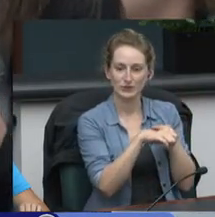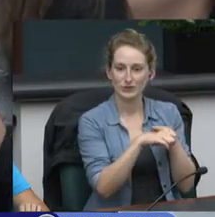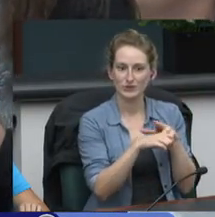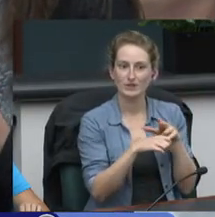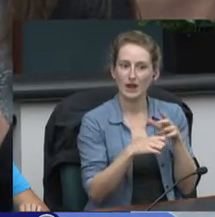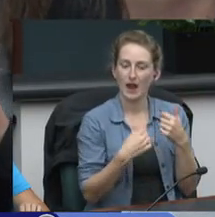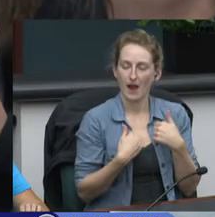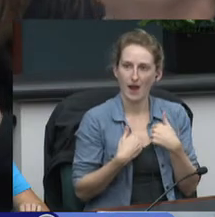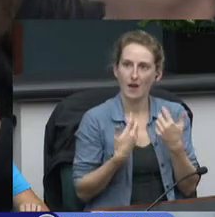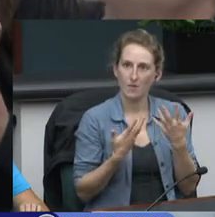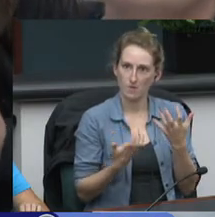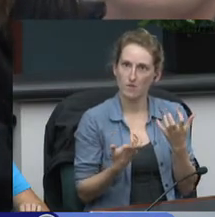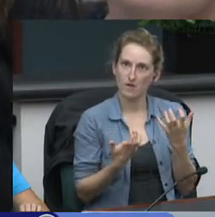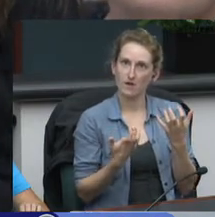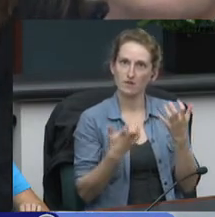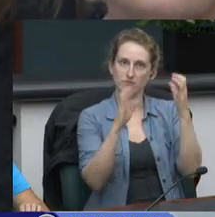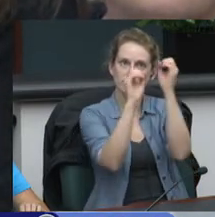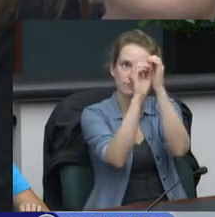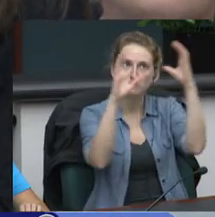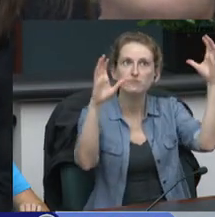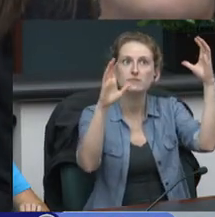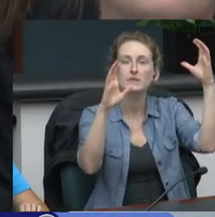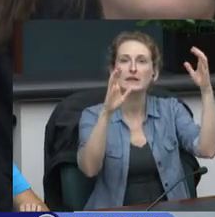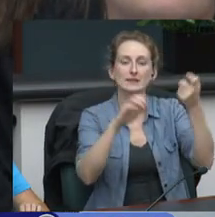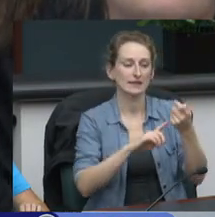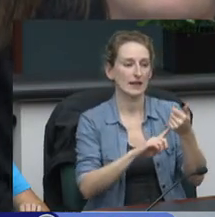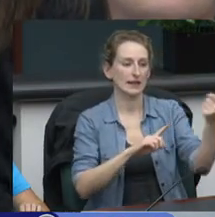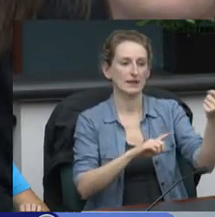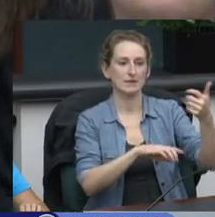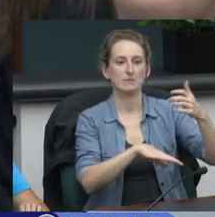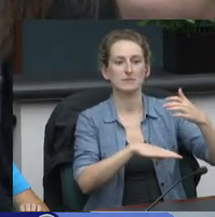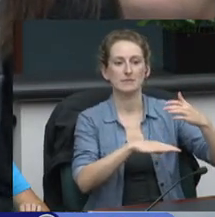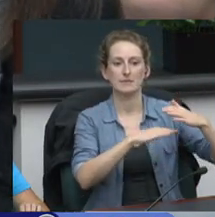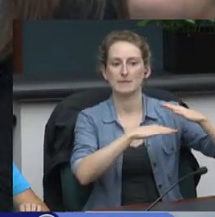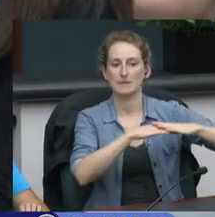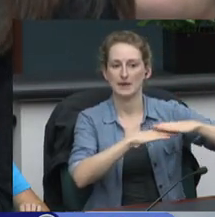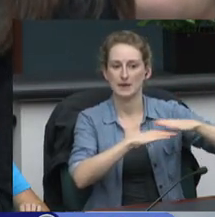at eliminating our minimum parking requirements and spec rights here the